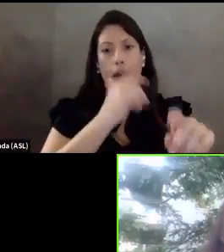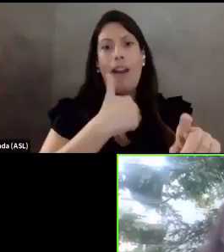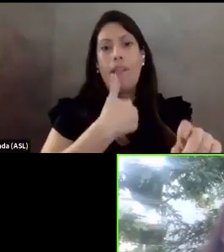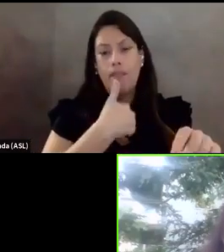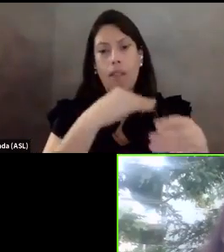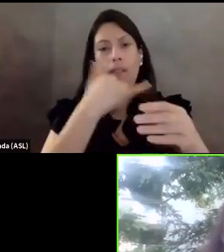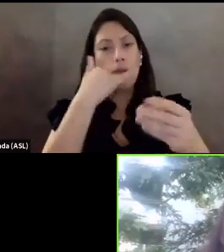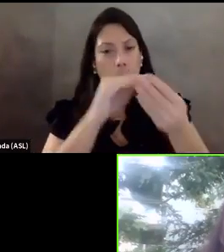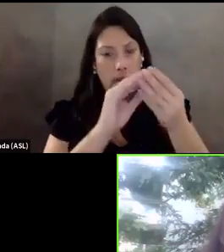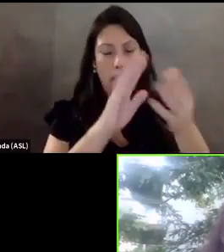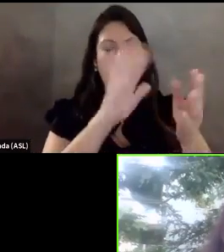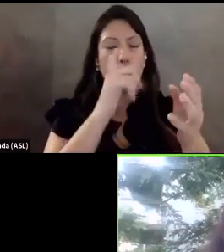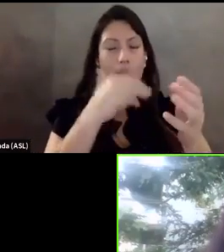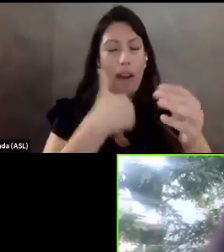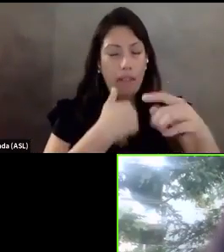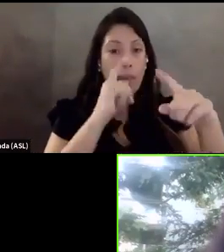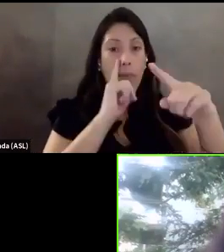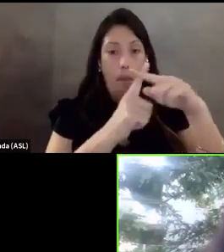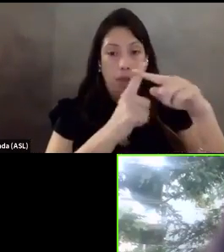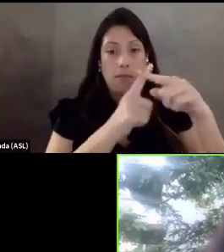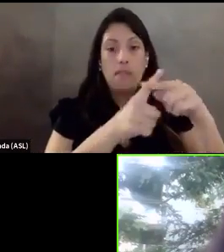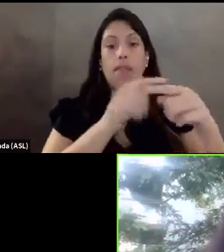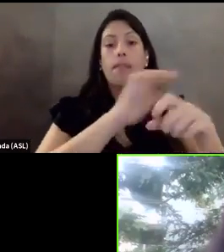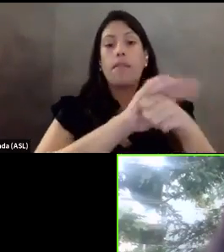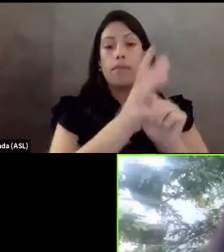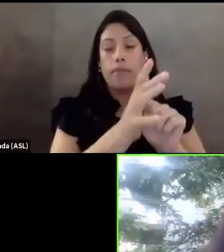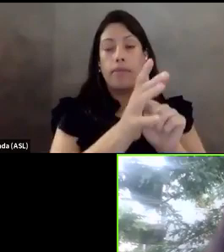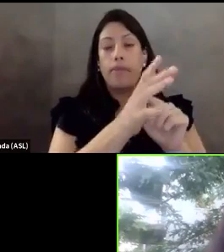nursing facility or residential care facility for the elderly or elderly.